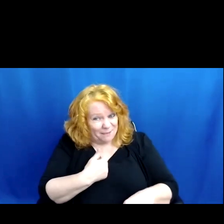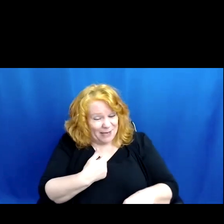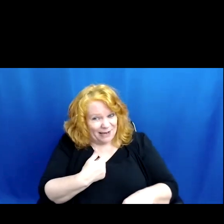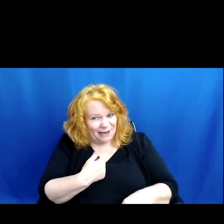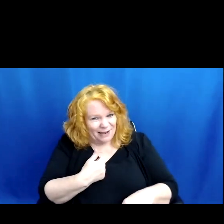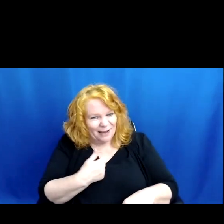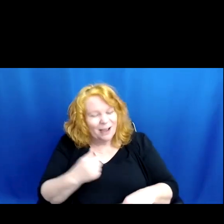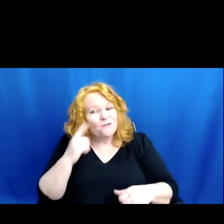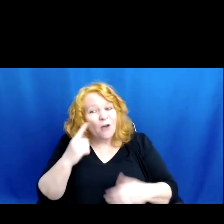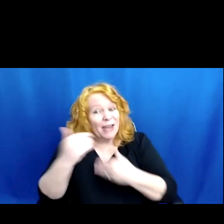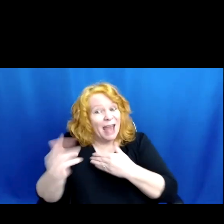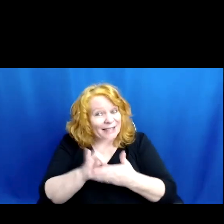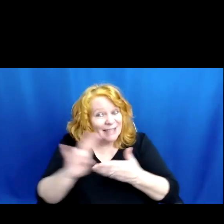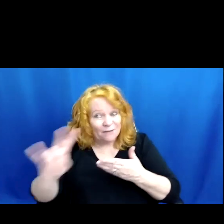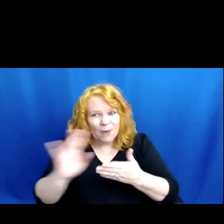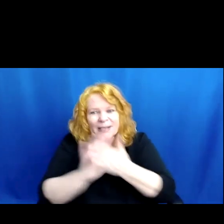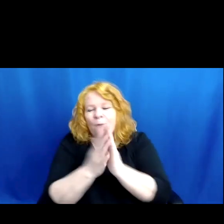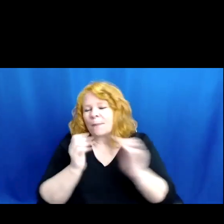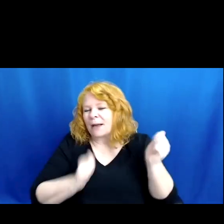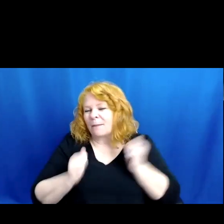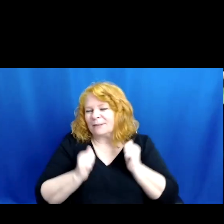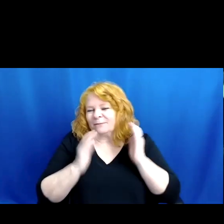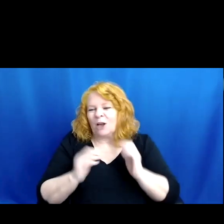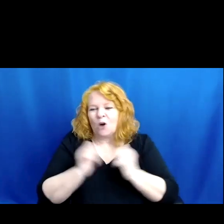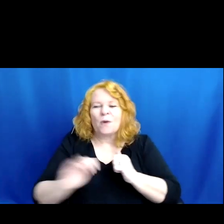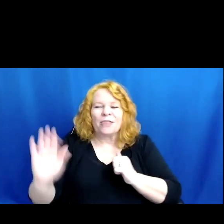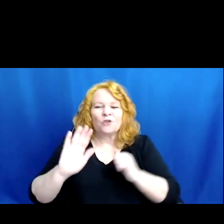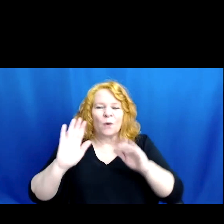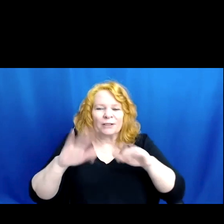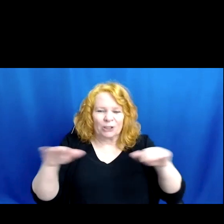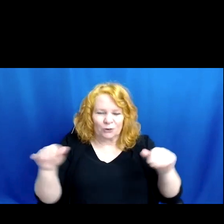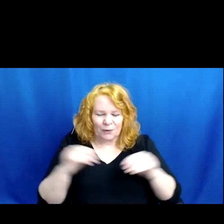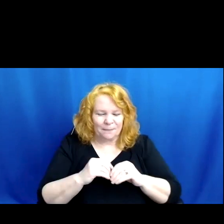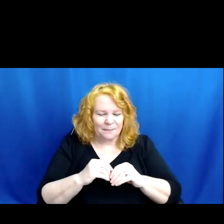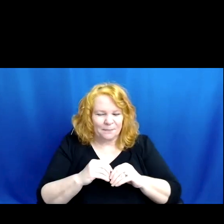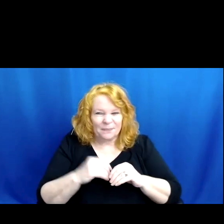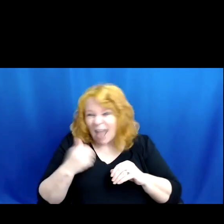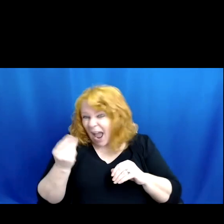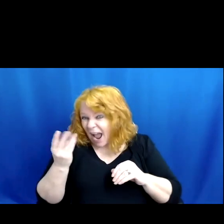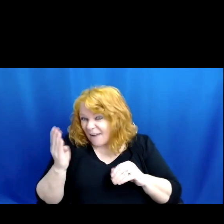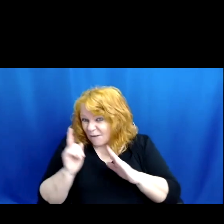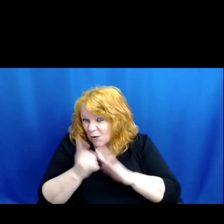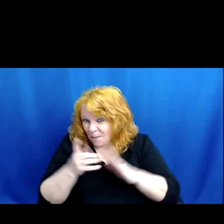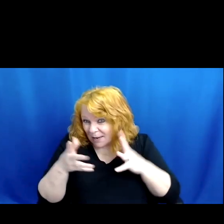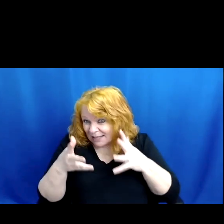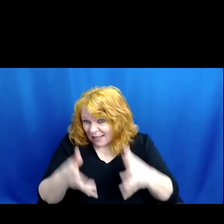weeks, I will turn into the storyteller with your children. I just got a few minutes, there are two more things I want to do now.